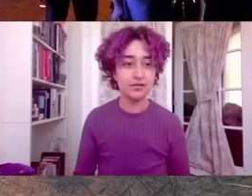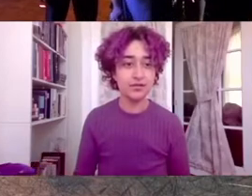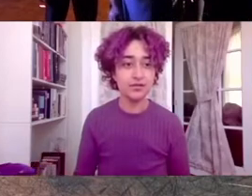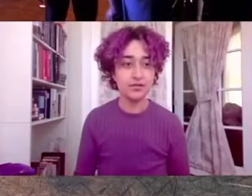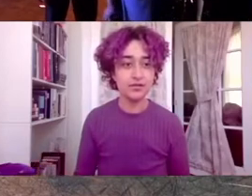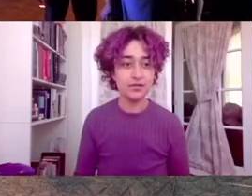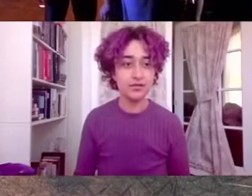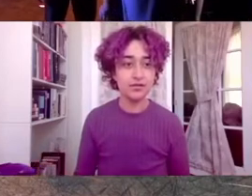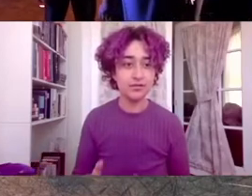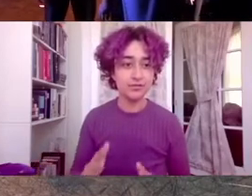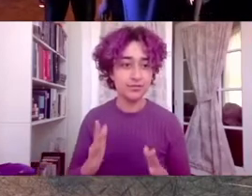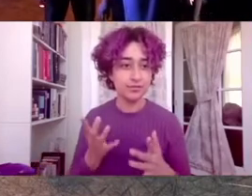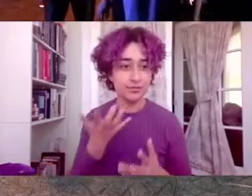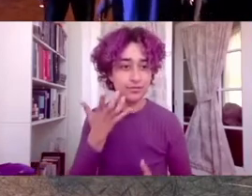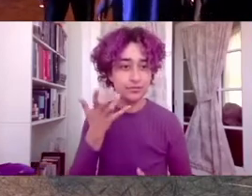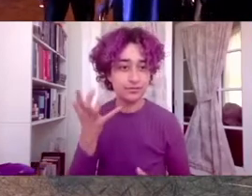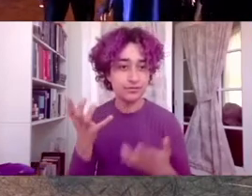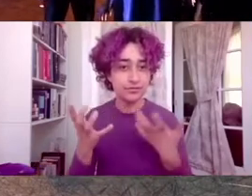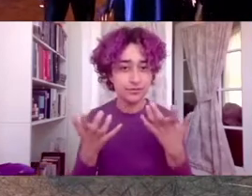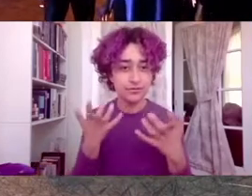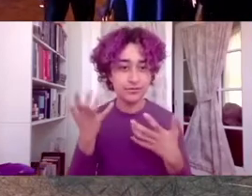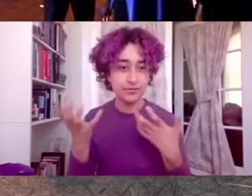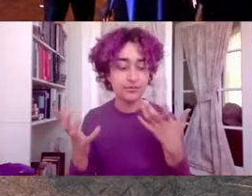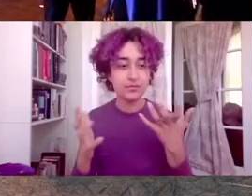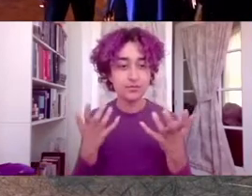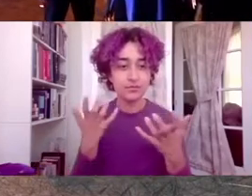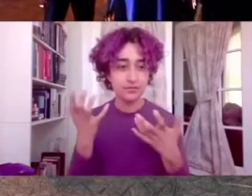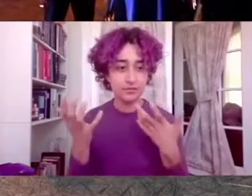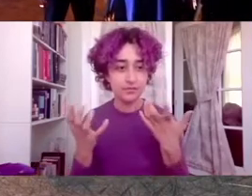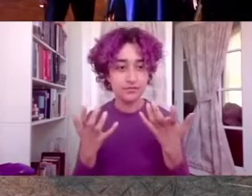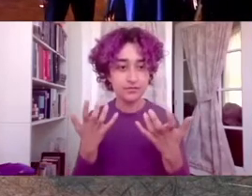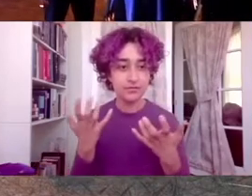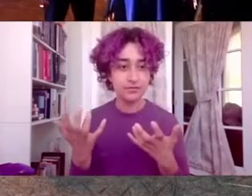Fannie Lou, Fannie Lou, Fannie Lou, Fannie Lou, Fannie Lou, Fannie Lou, Fannie Lou, Fannie Lou, Fannie Lou.